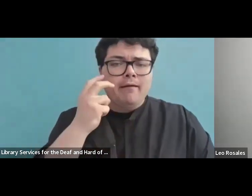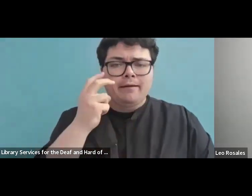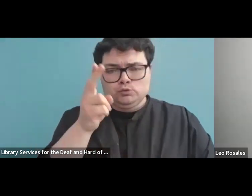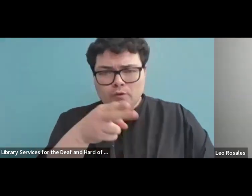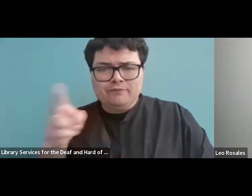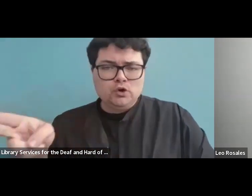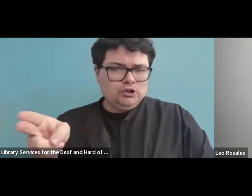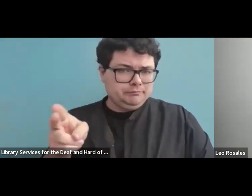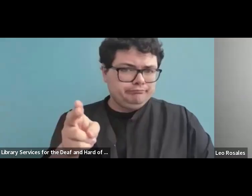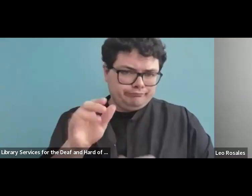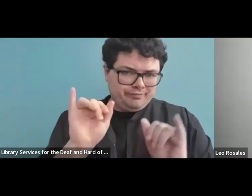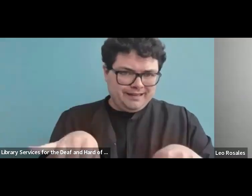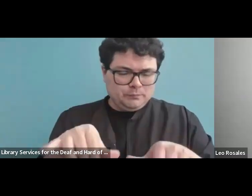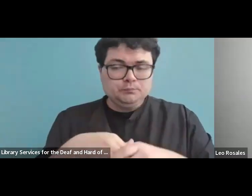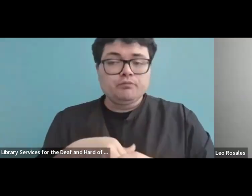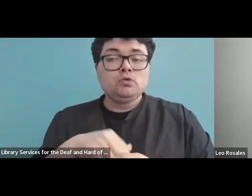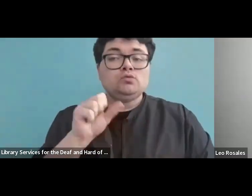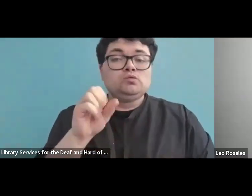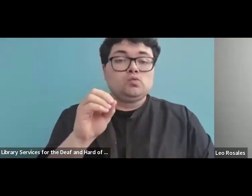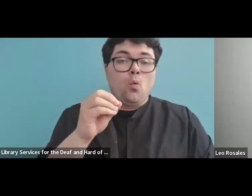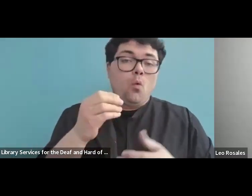It includes the Deaf, the blind, and the hard of hearing, as well.